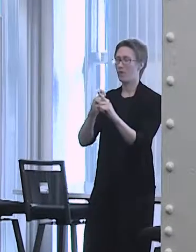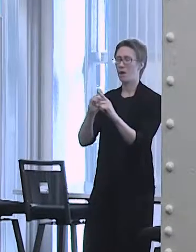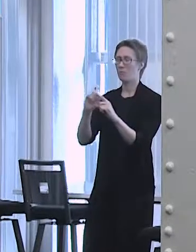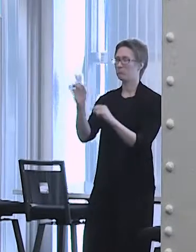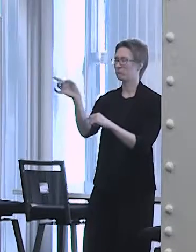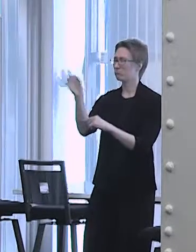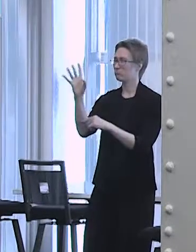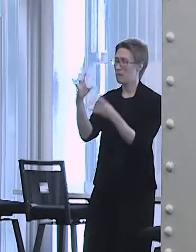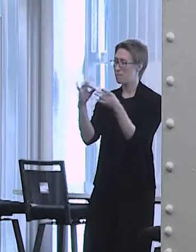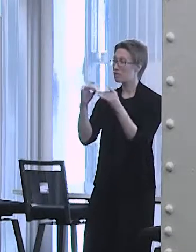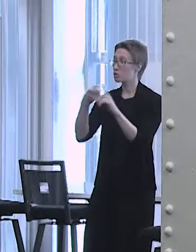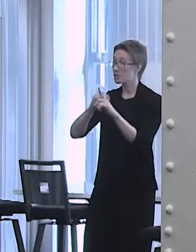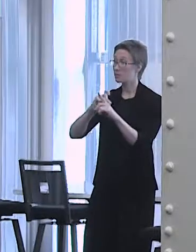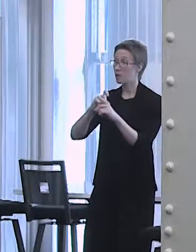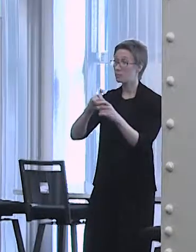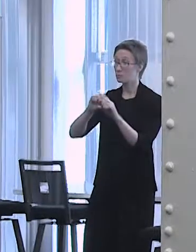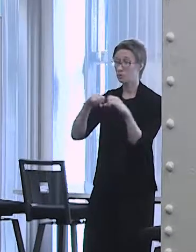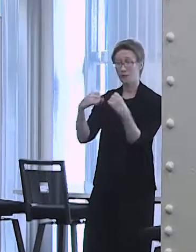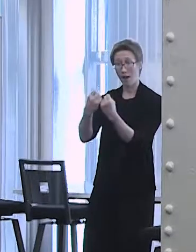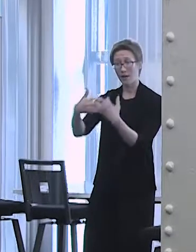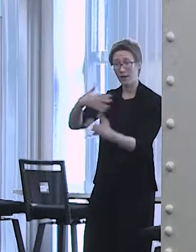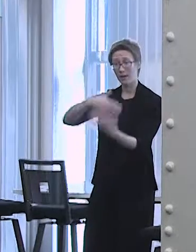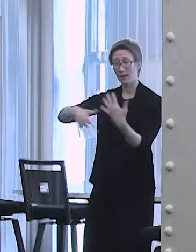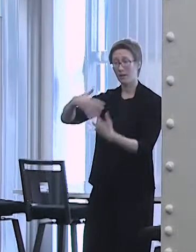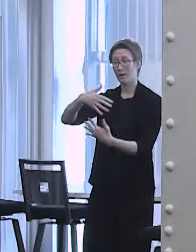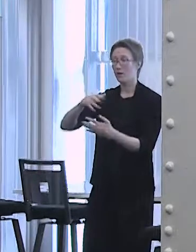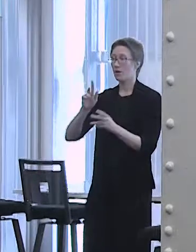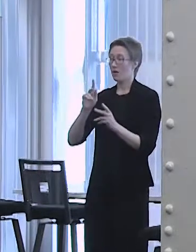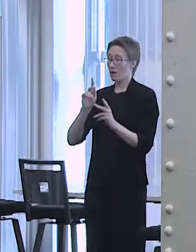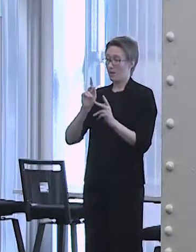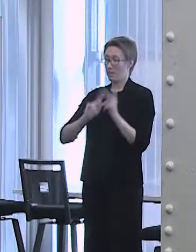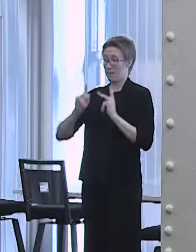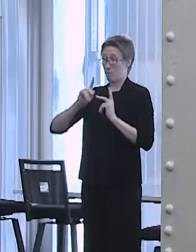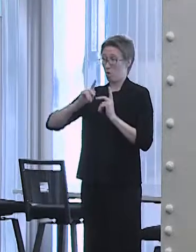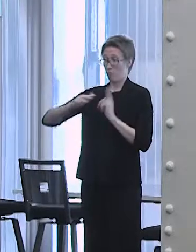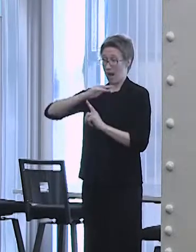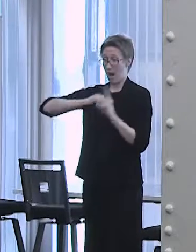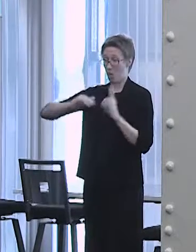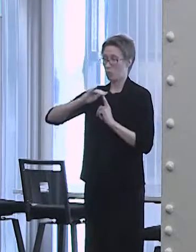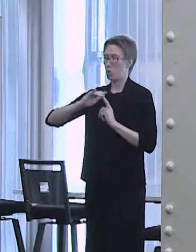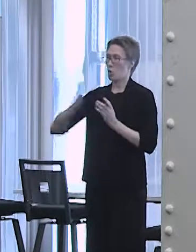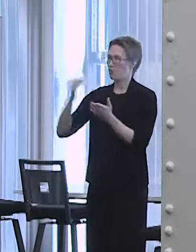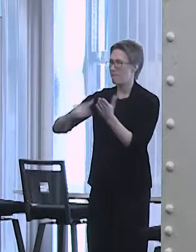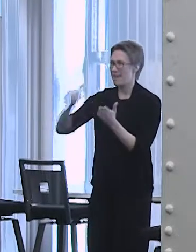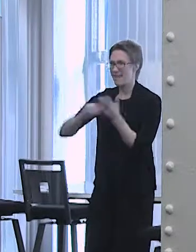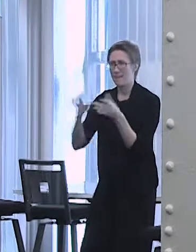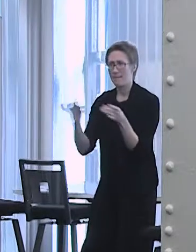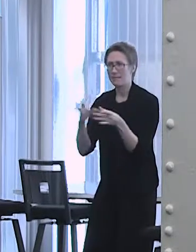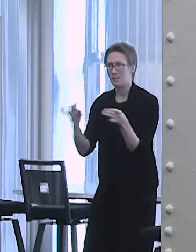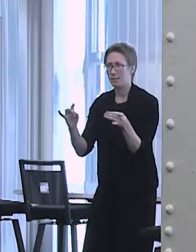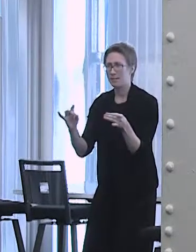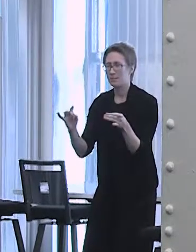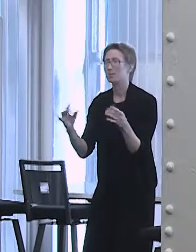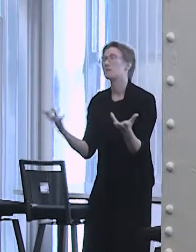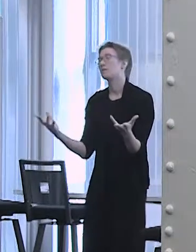and the people around them who repeat those messages. Look at the kerfuffle over bathroom bills this year,